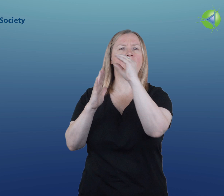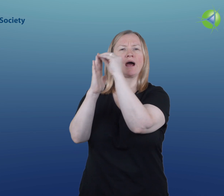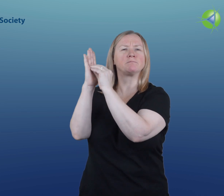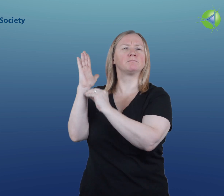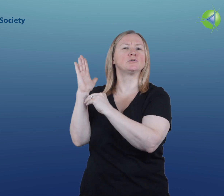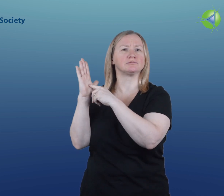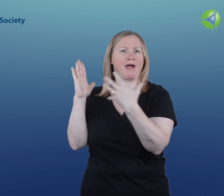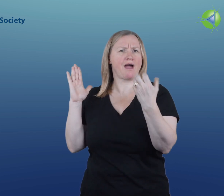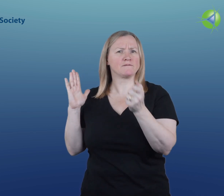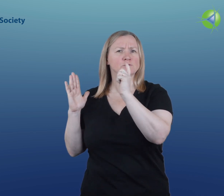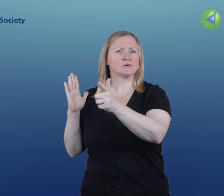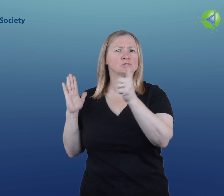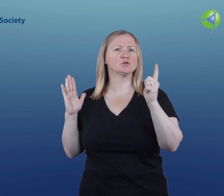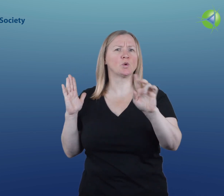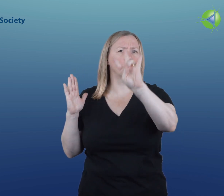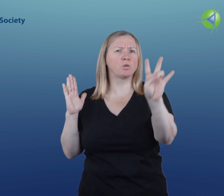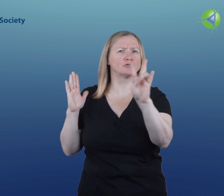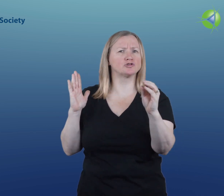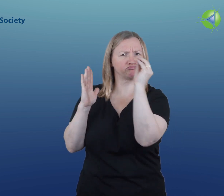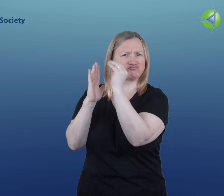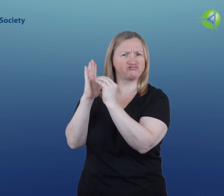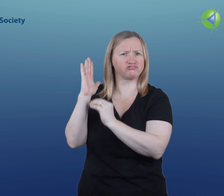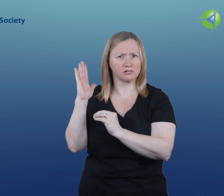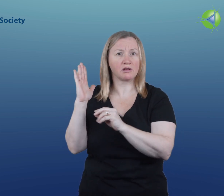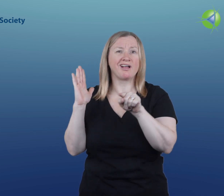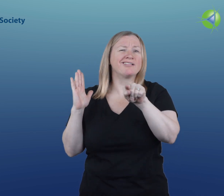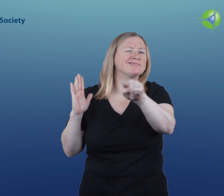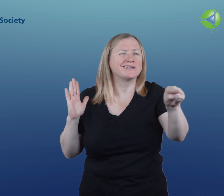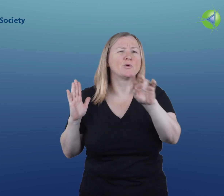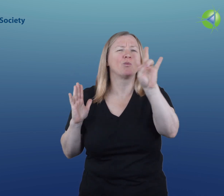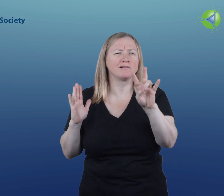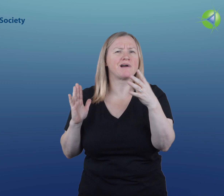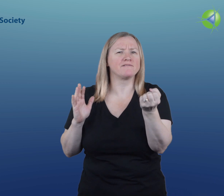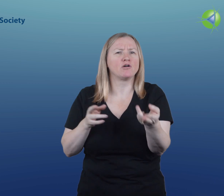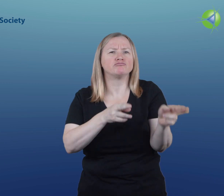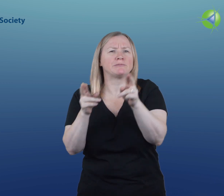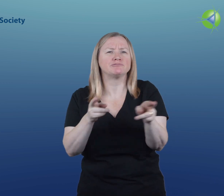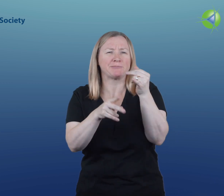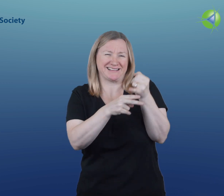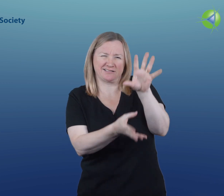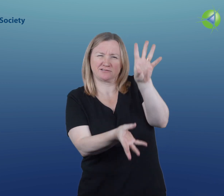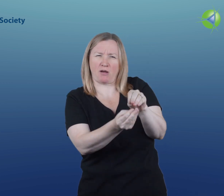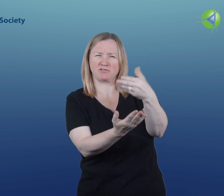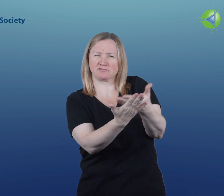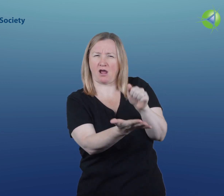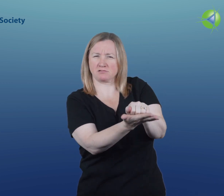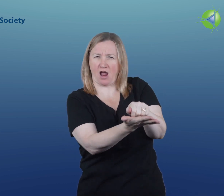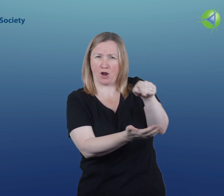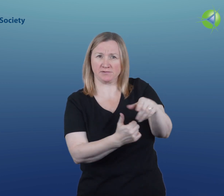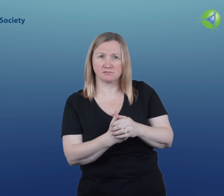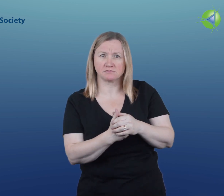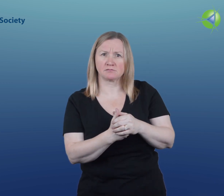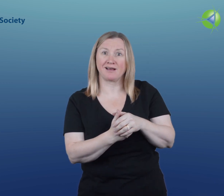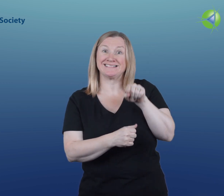The twenty-two questions posed in the Call for Input, and these are repeated in this summary document.